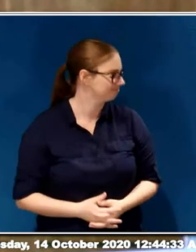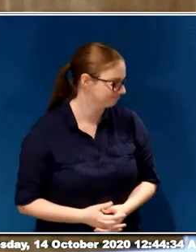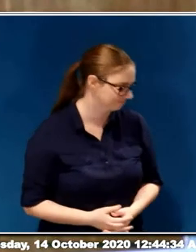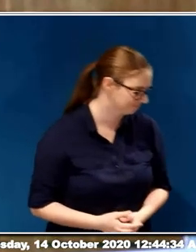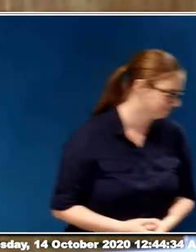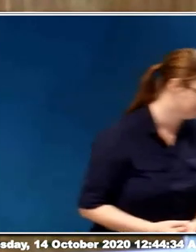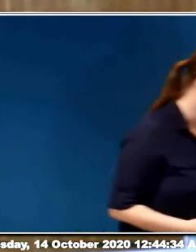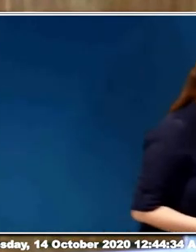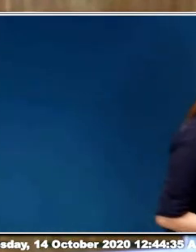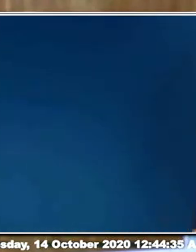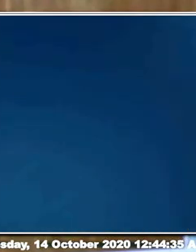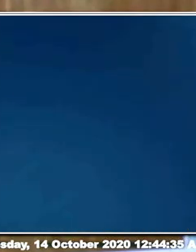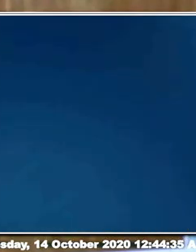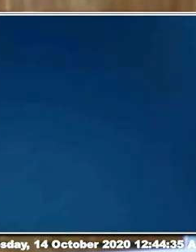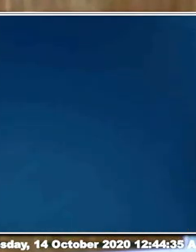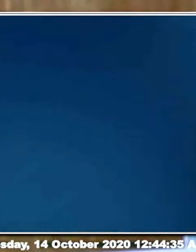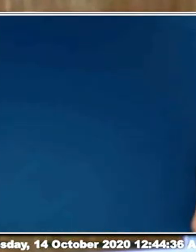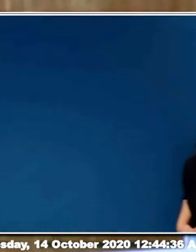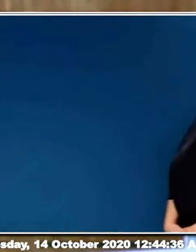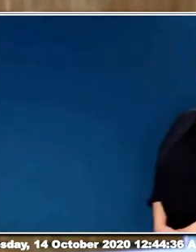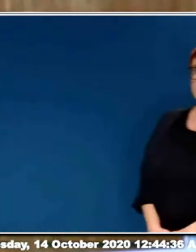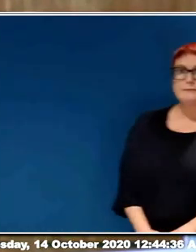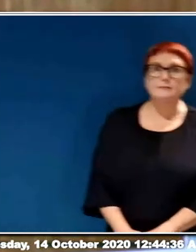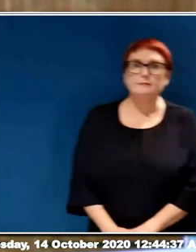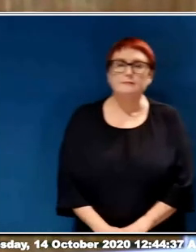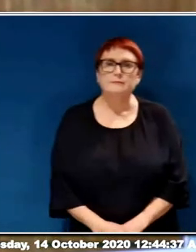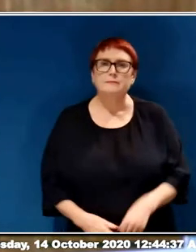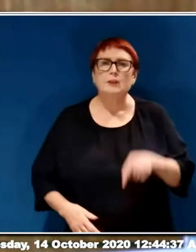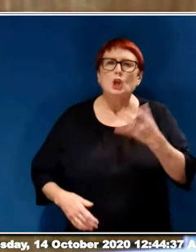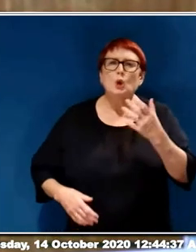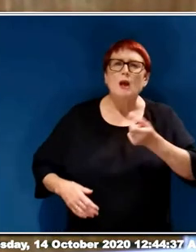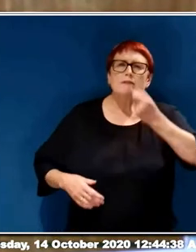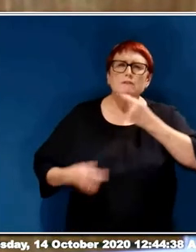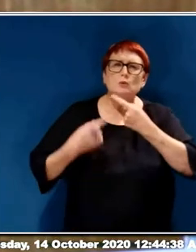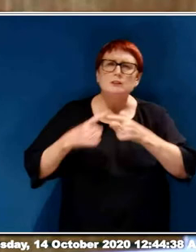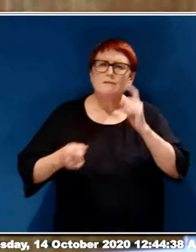One is that the National standards aren't applied, so that although the